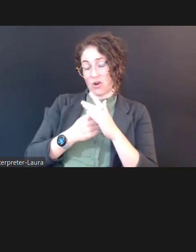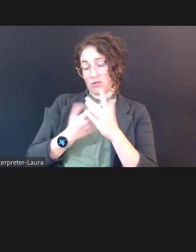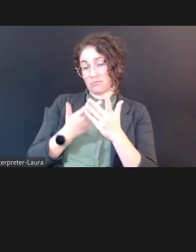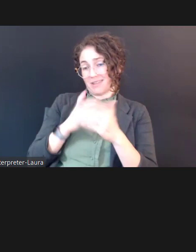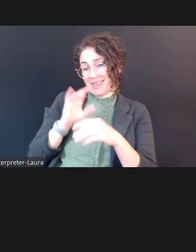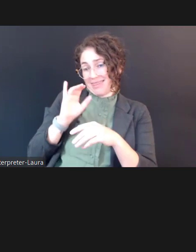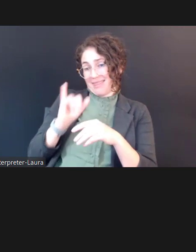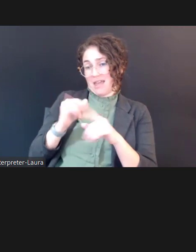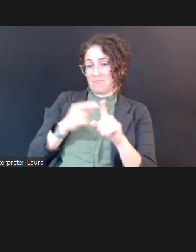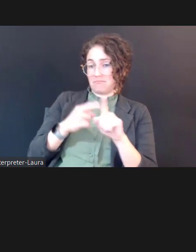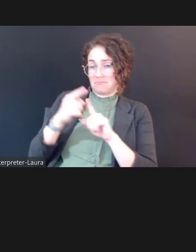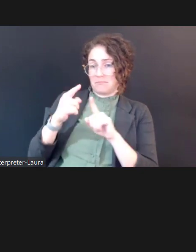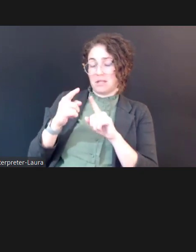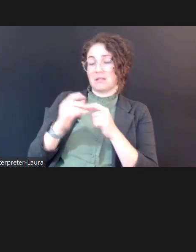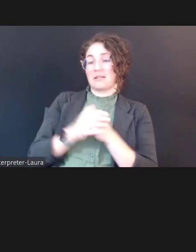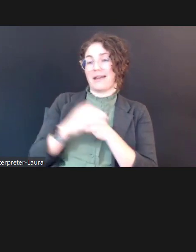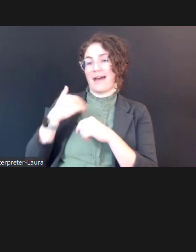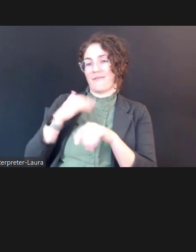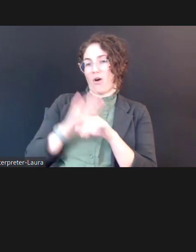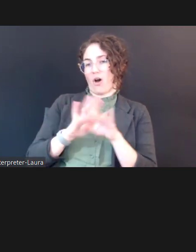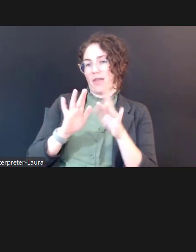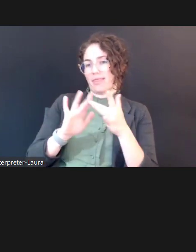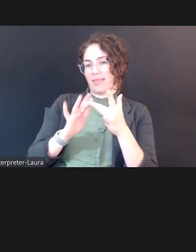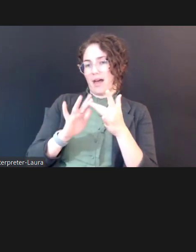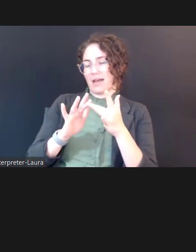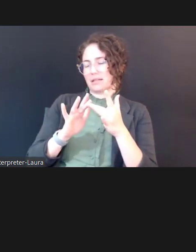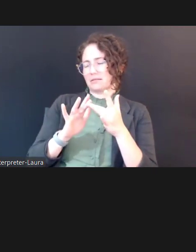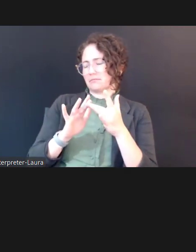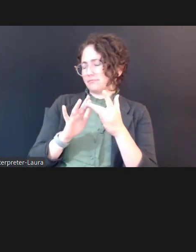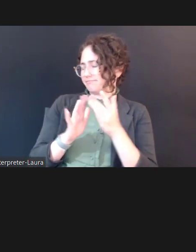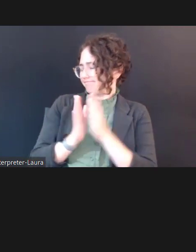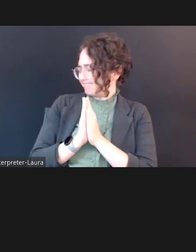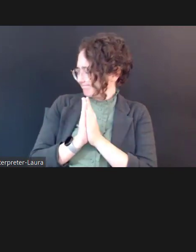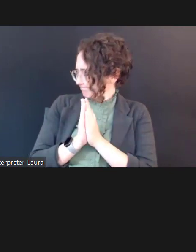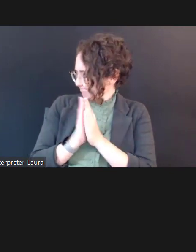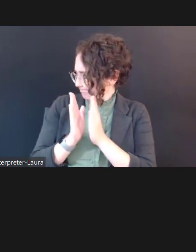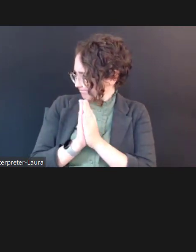an online, oh, man, I'm forgetting the name of it right now.